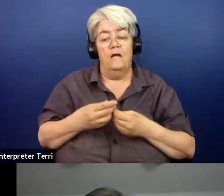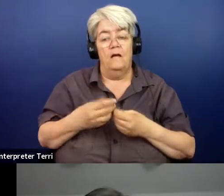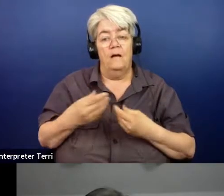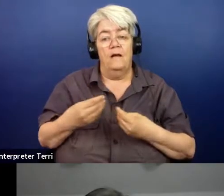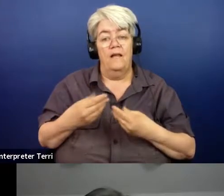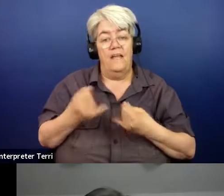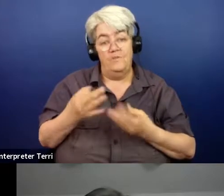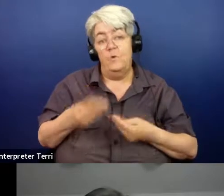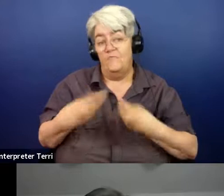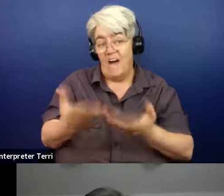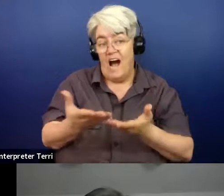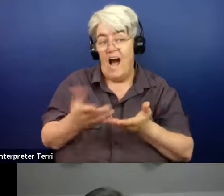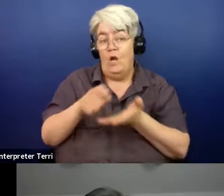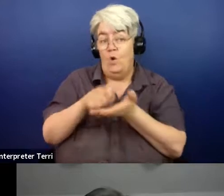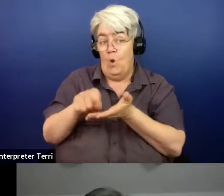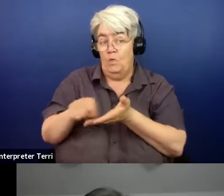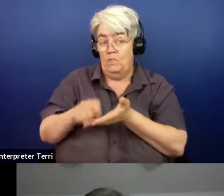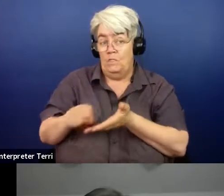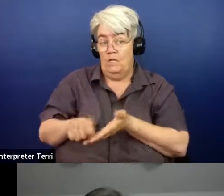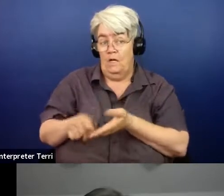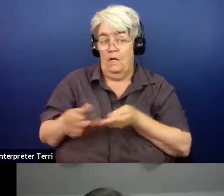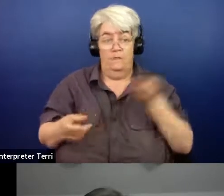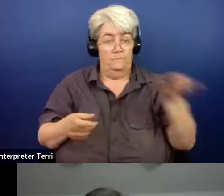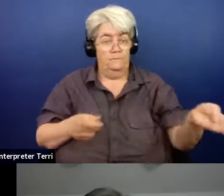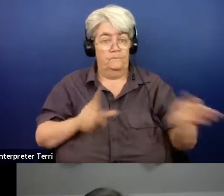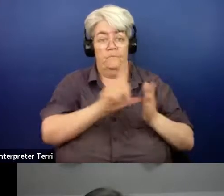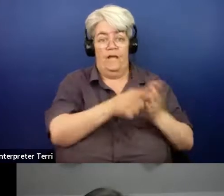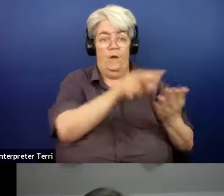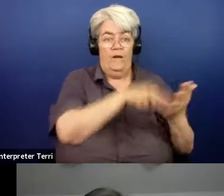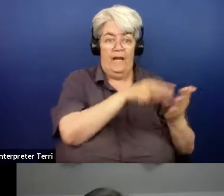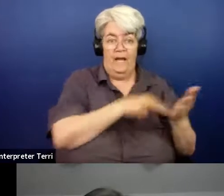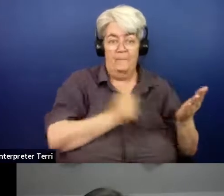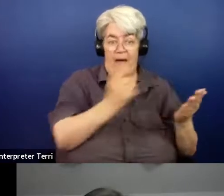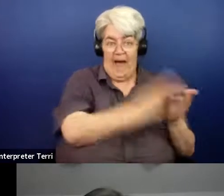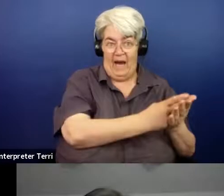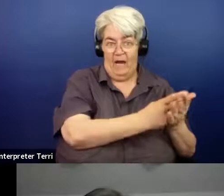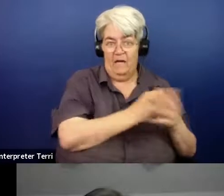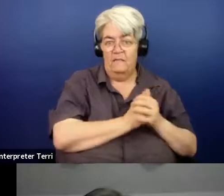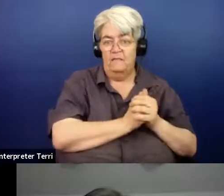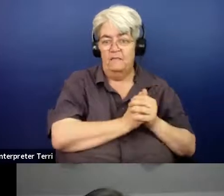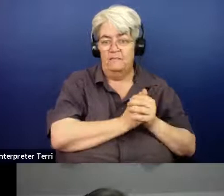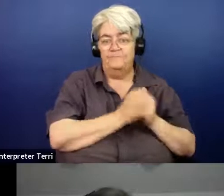notes from proceedings so that people can have the opportunity to review those after